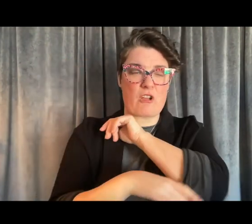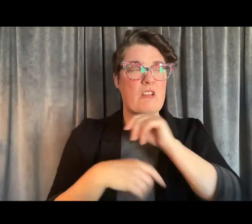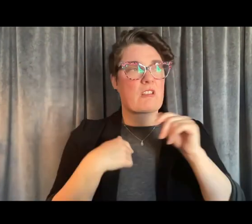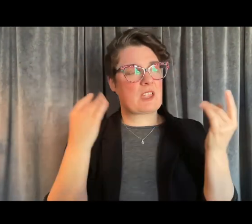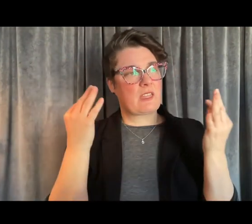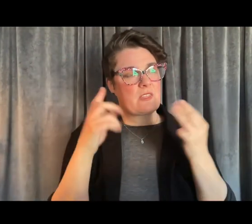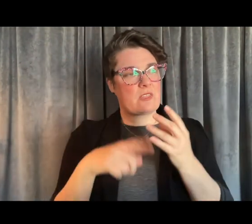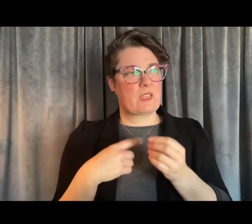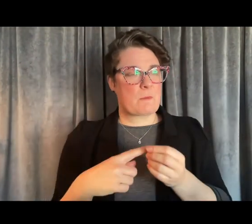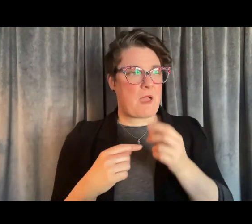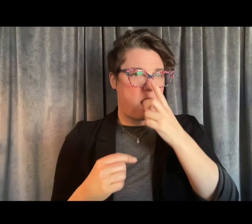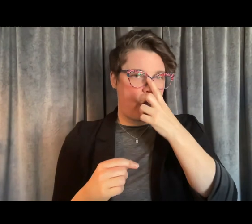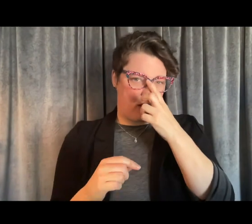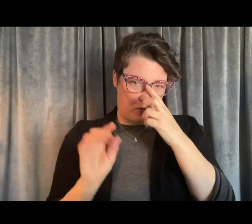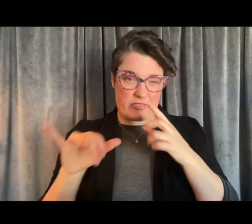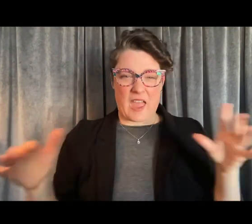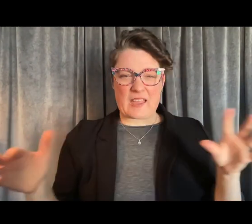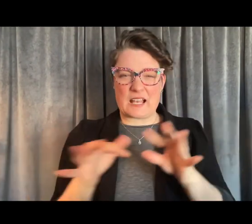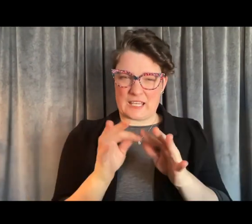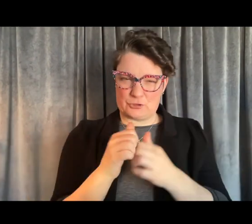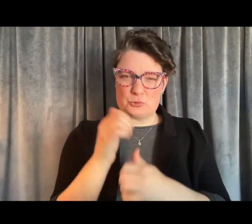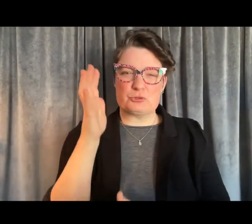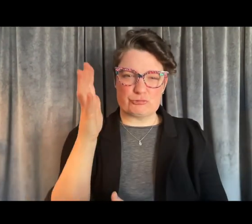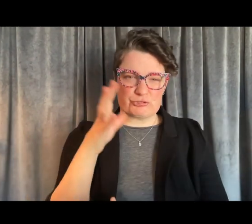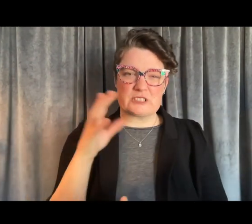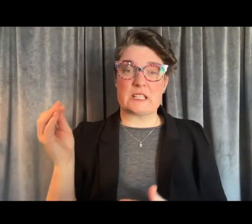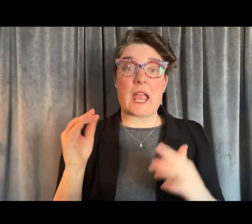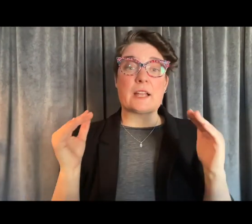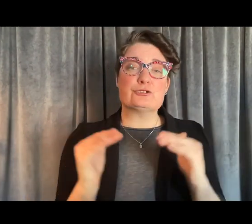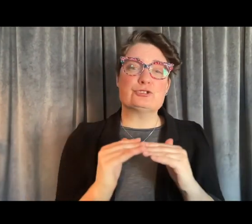And I just think a lot about, that connection with the tree and what